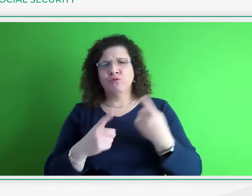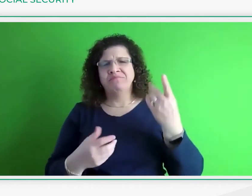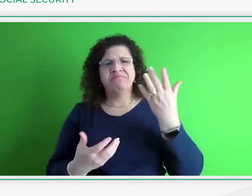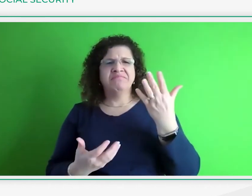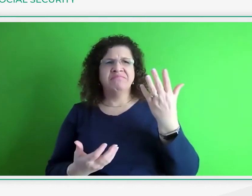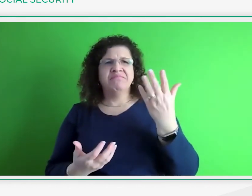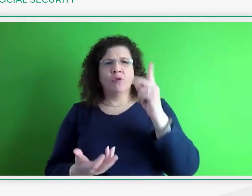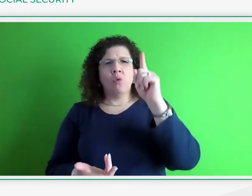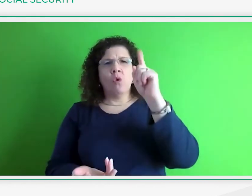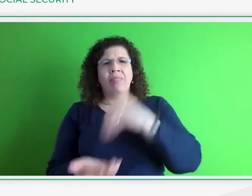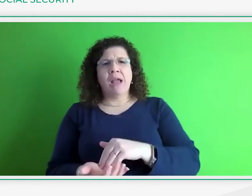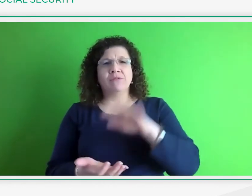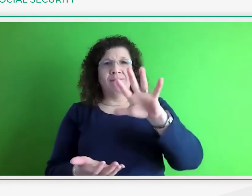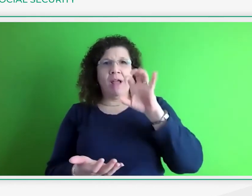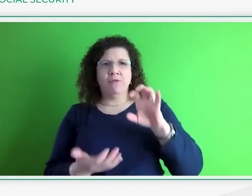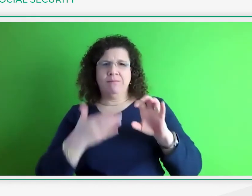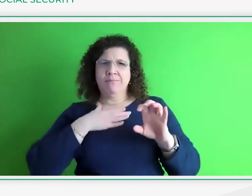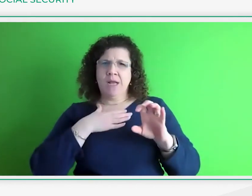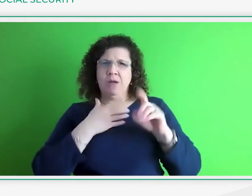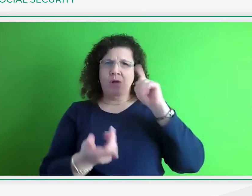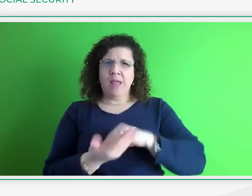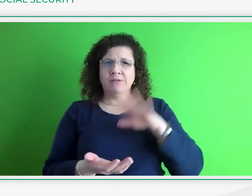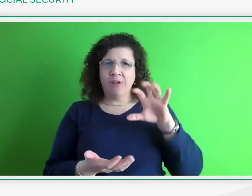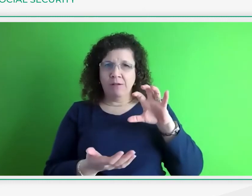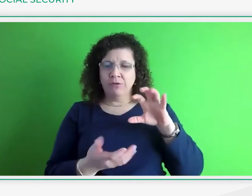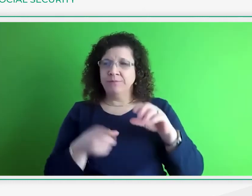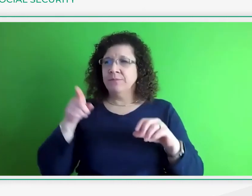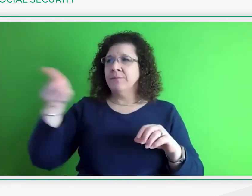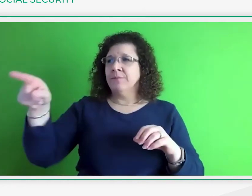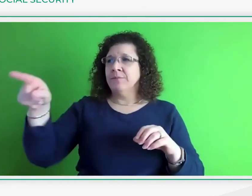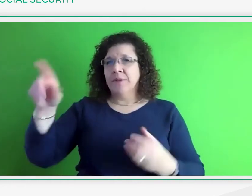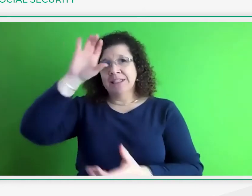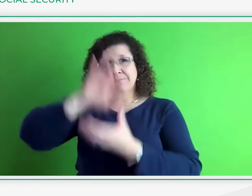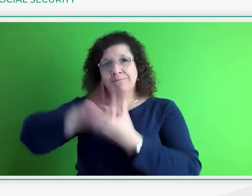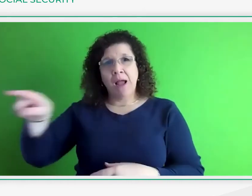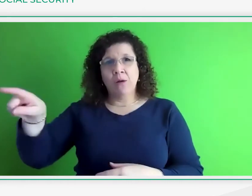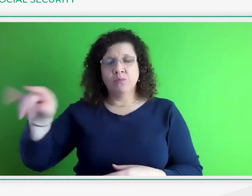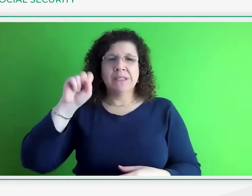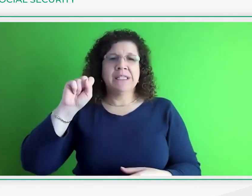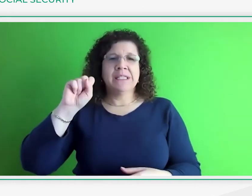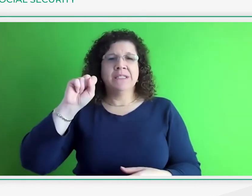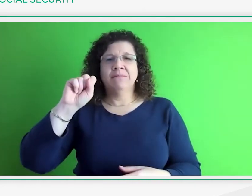Say it's been reduced, and it was $1,500. That's my full benefit.